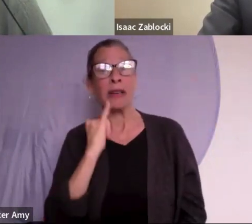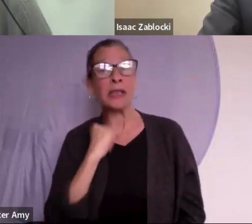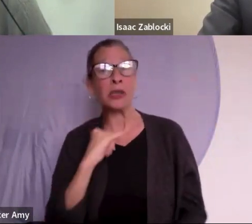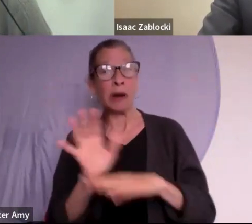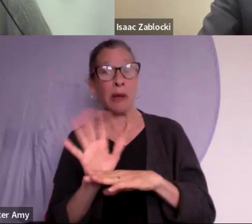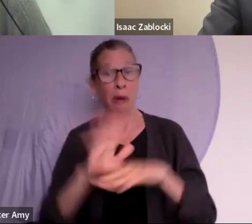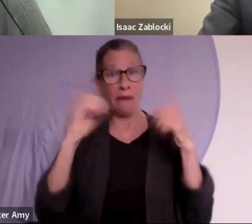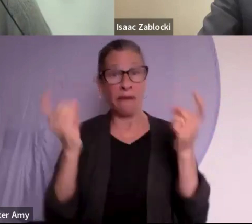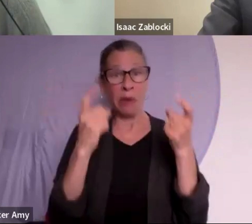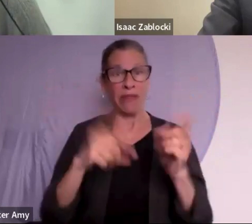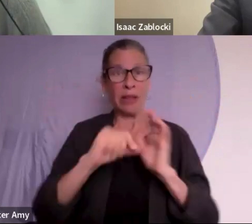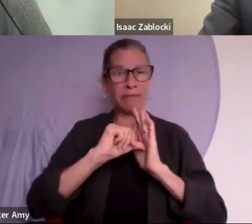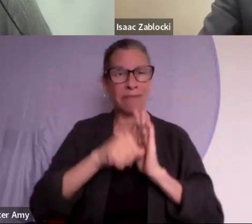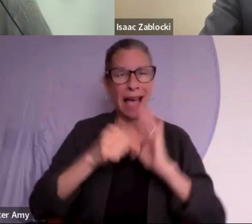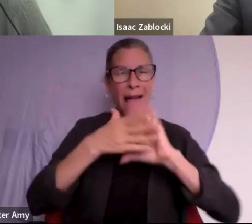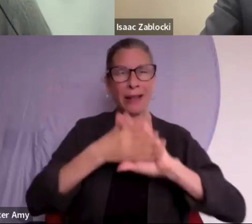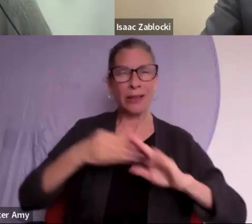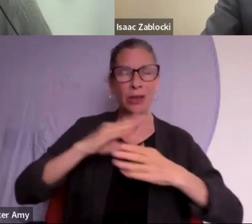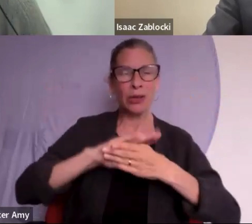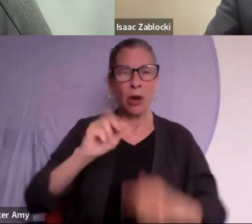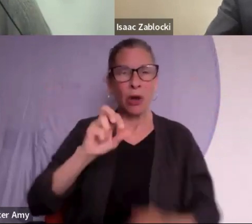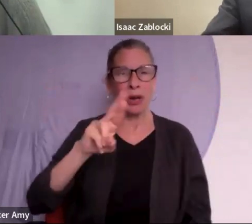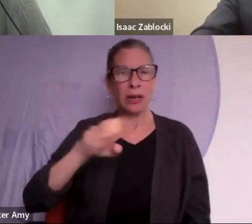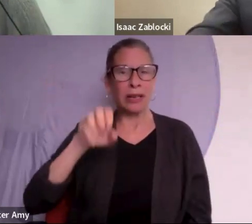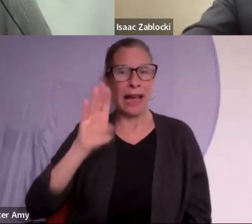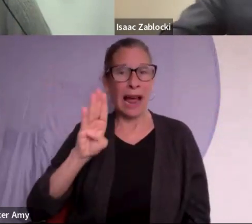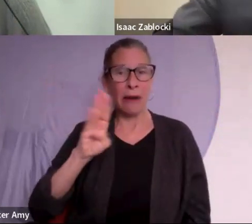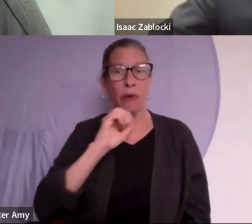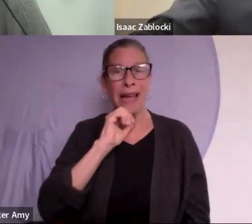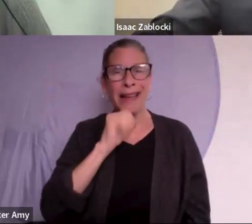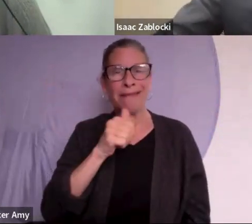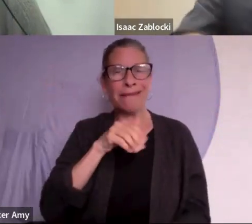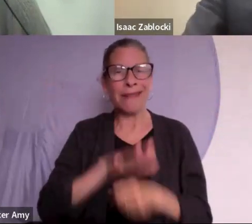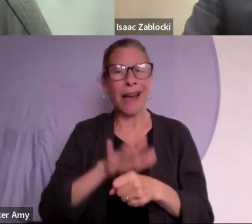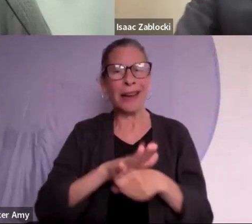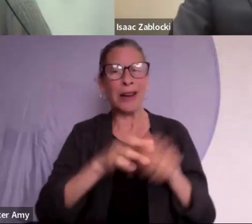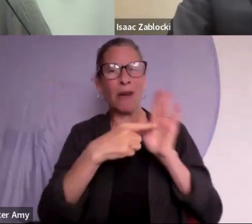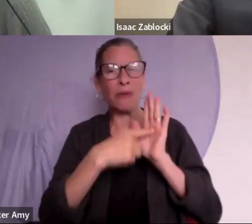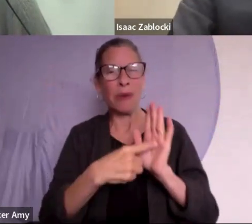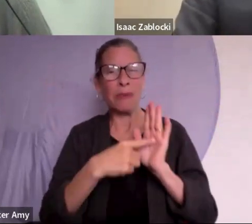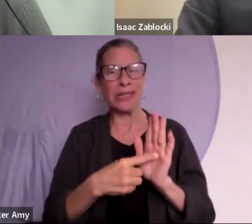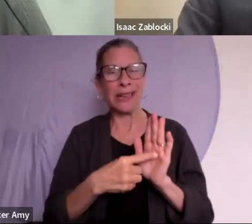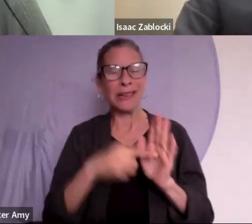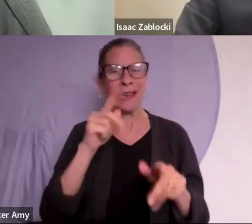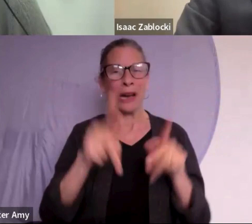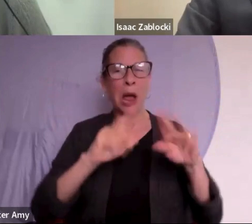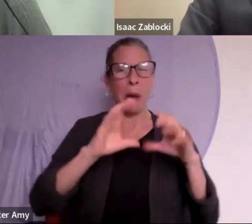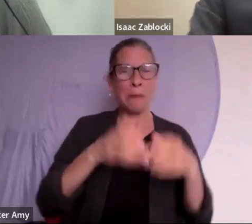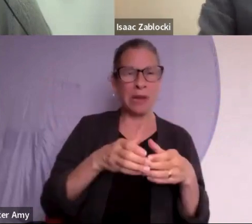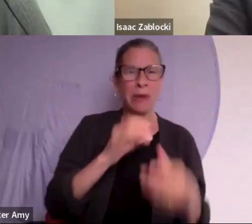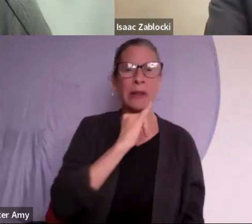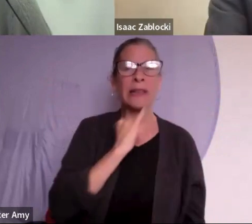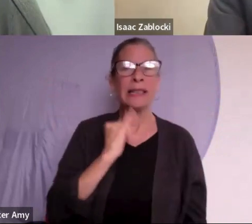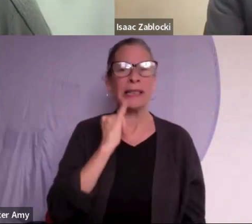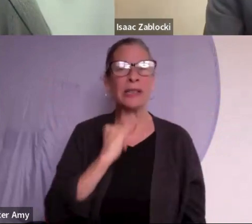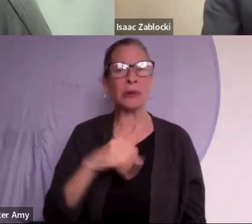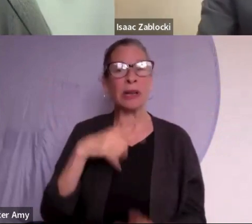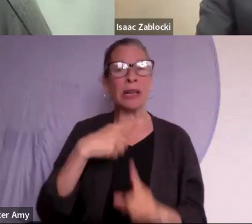highlights the stories of Arab and underrepresented populations in Israel, and the Reelabilities Film Festival, the